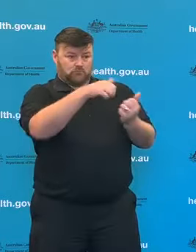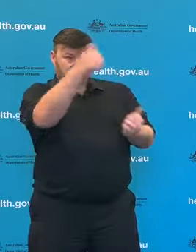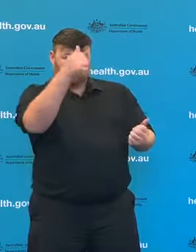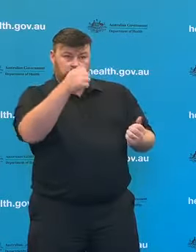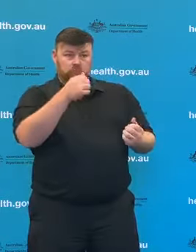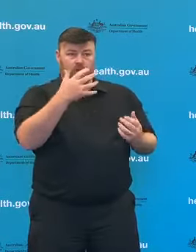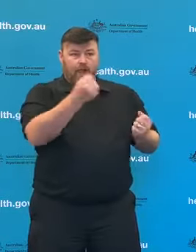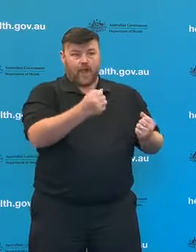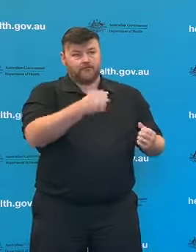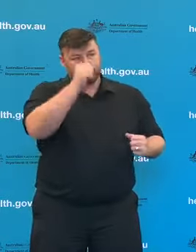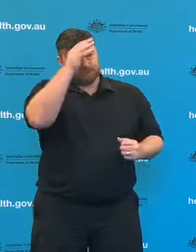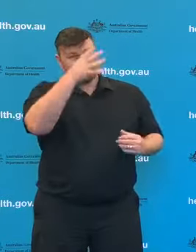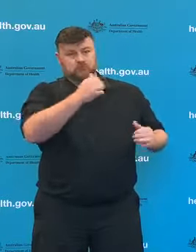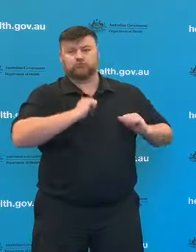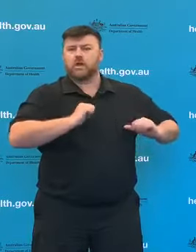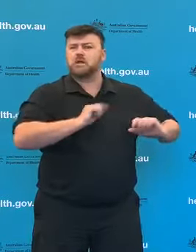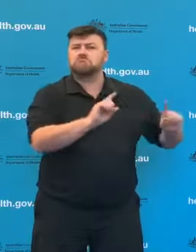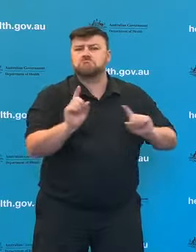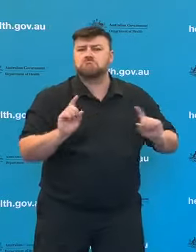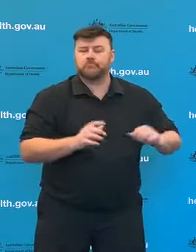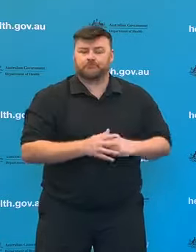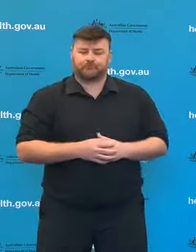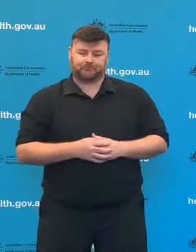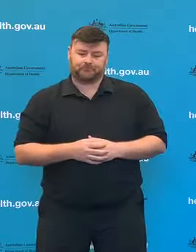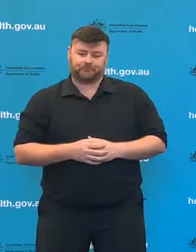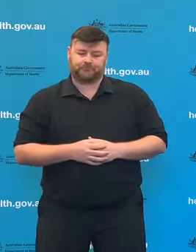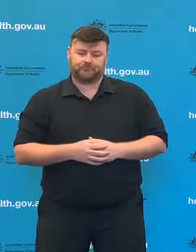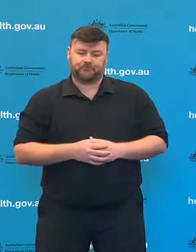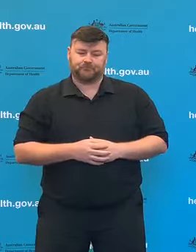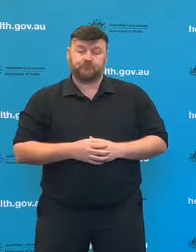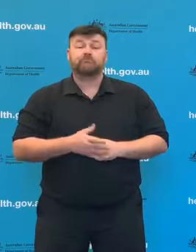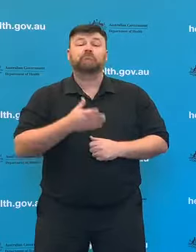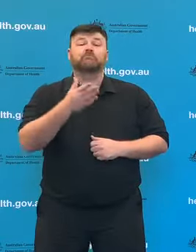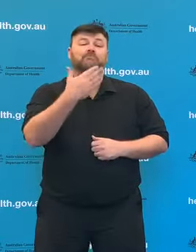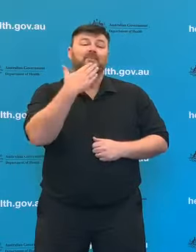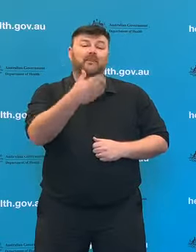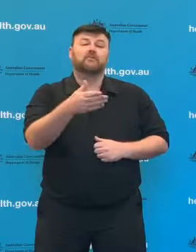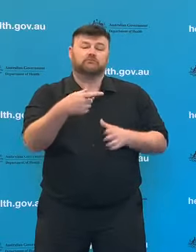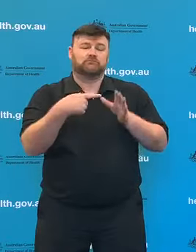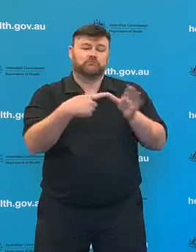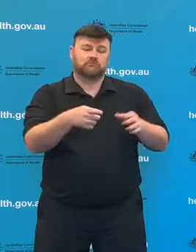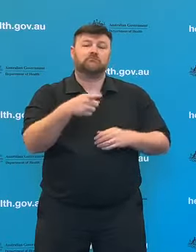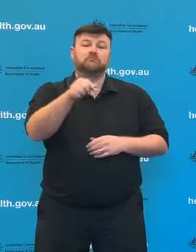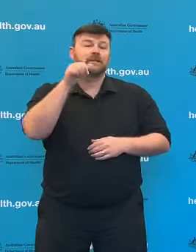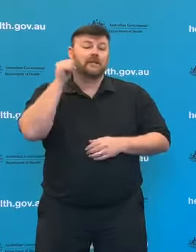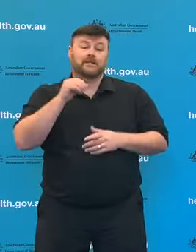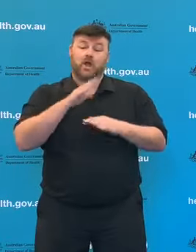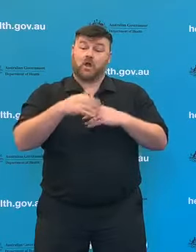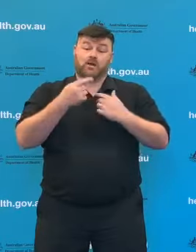Thanks Dana, so the question is about yesterday's announcement and the requirement that every